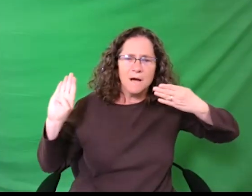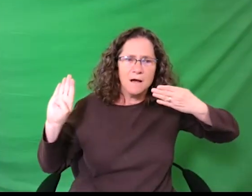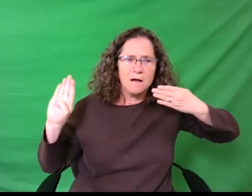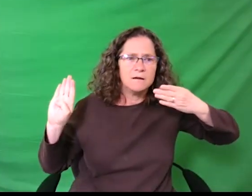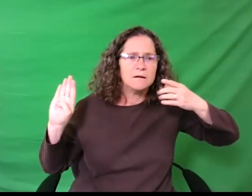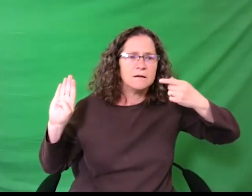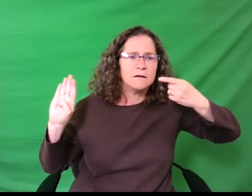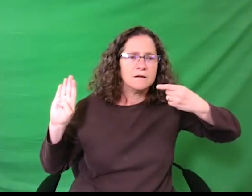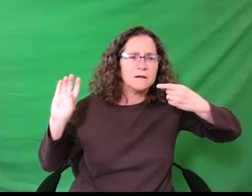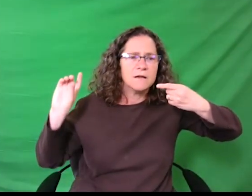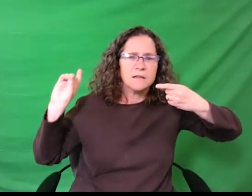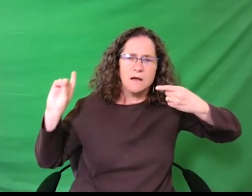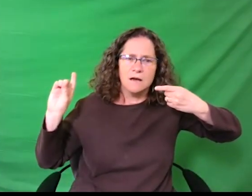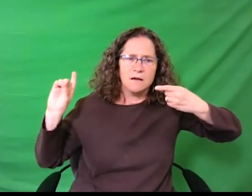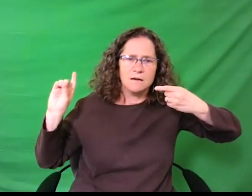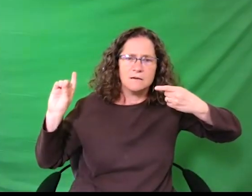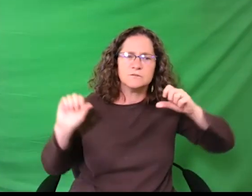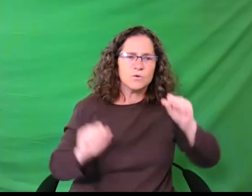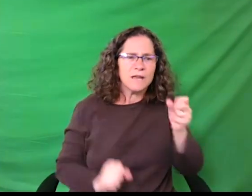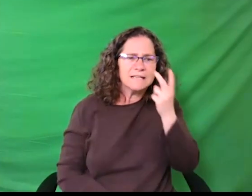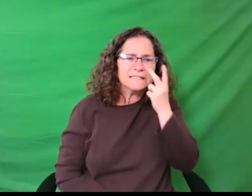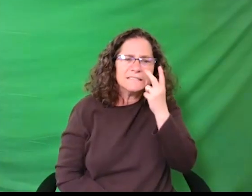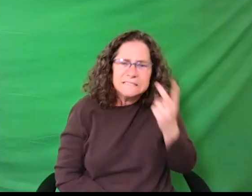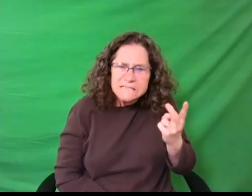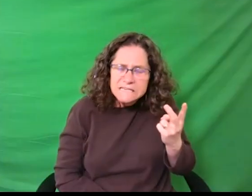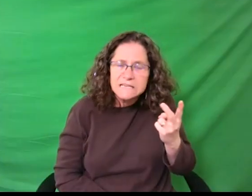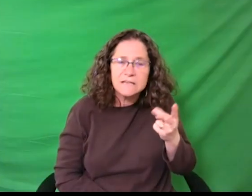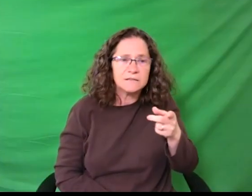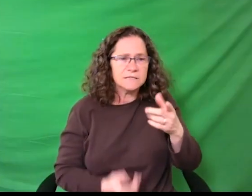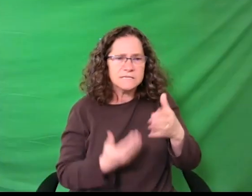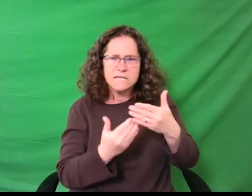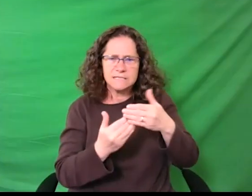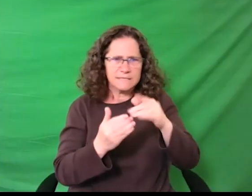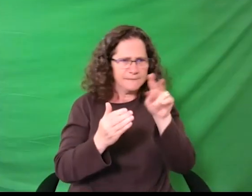So you can easily look at the chart and pick a sound that you want to show.